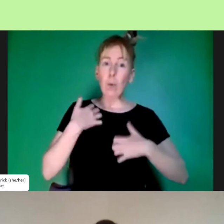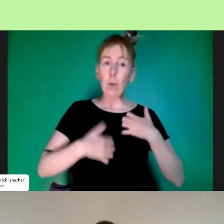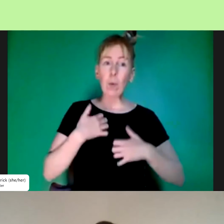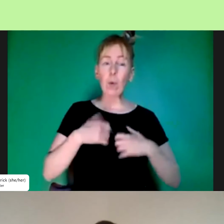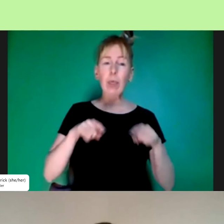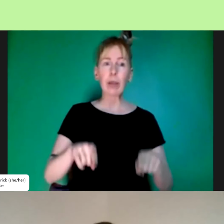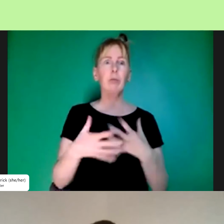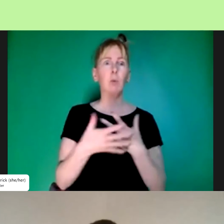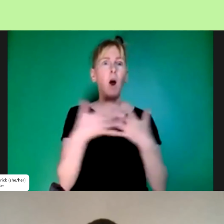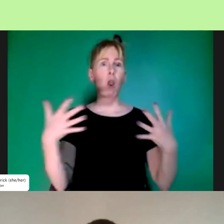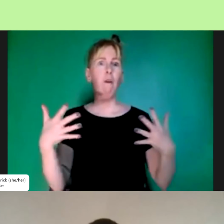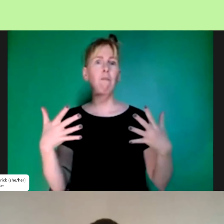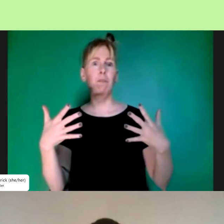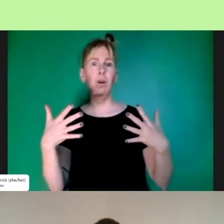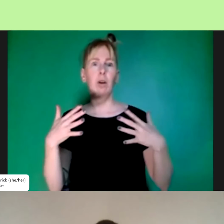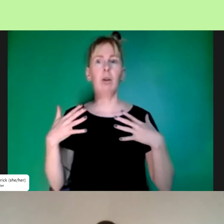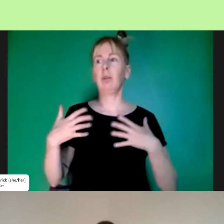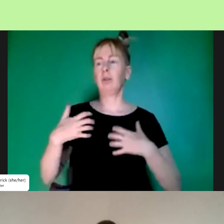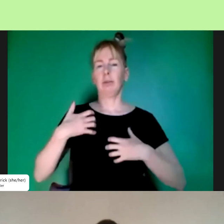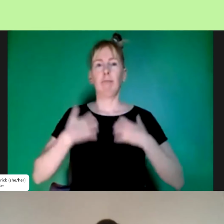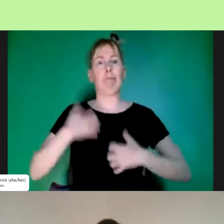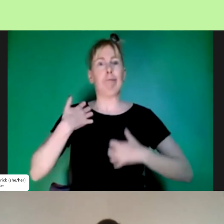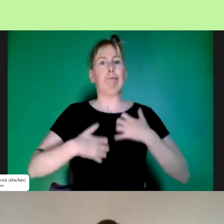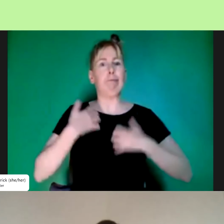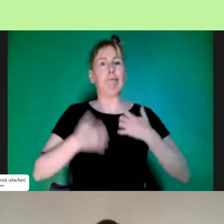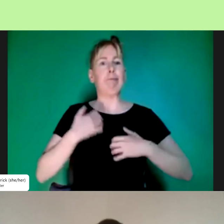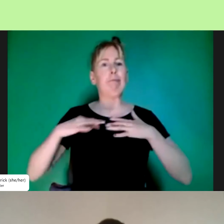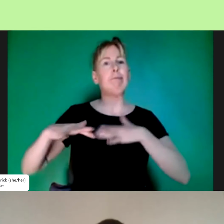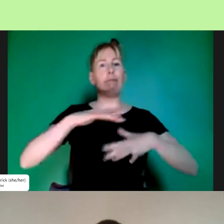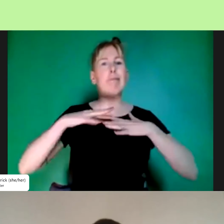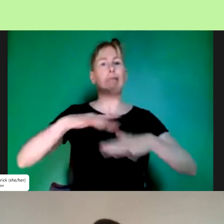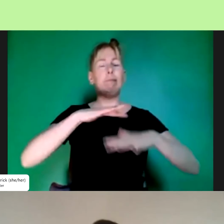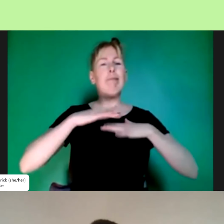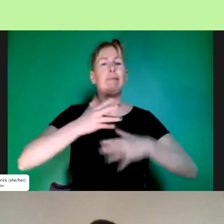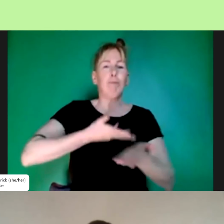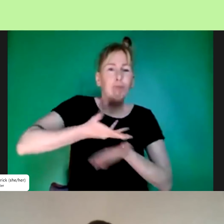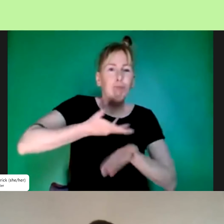We didn't know there was no dead air was it? We filled it with time and reflections